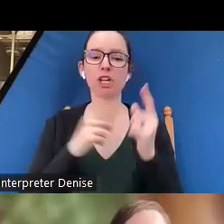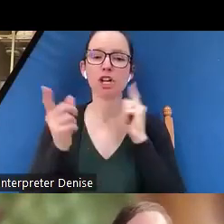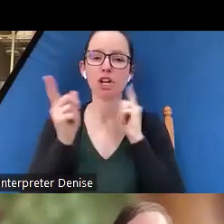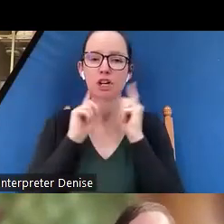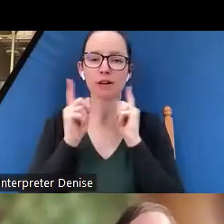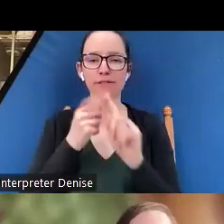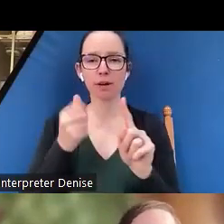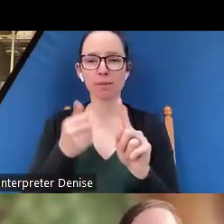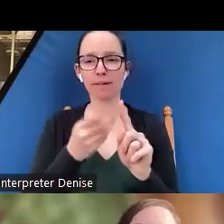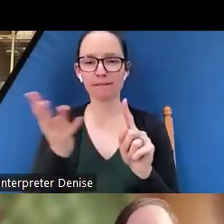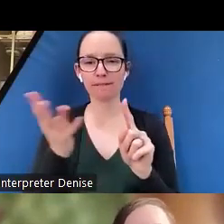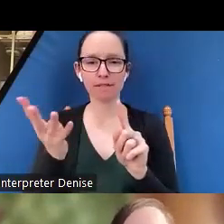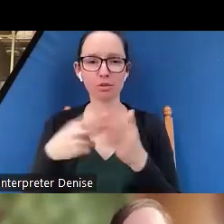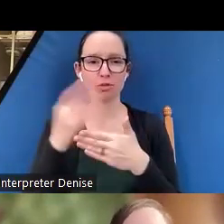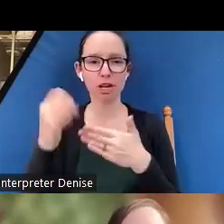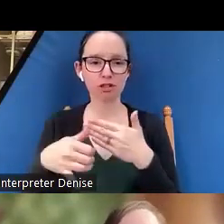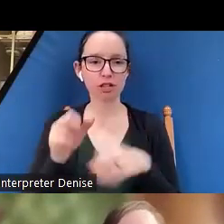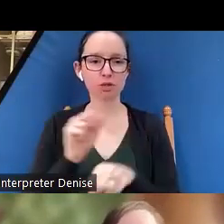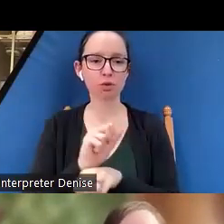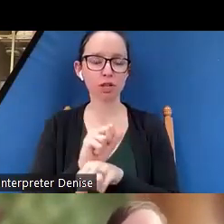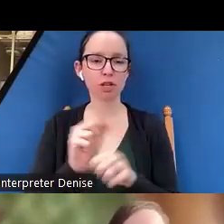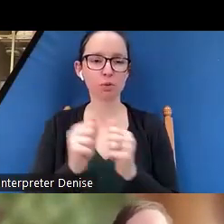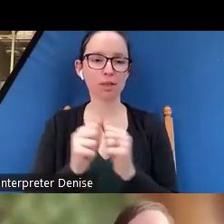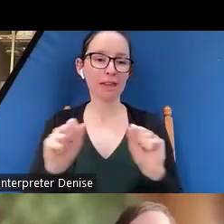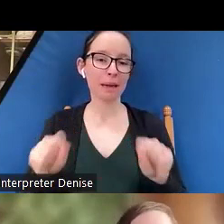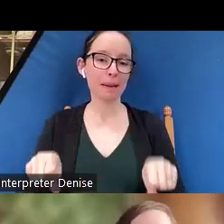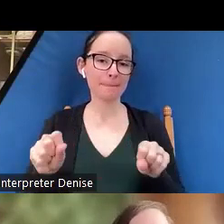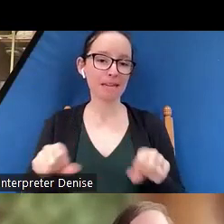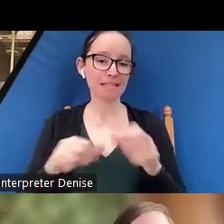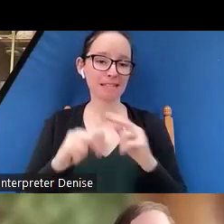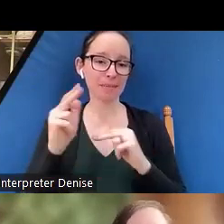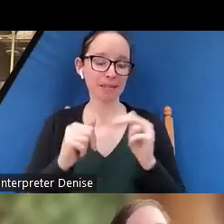capacity building with say member organizations or other